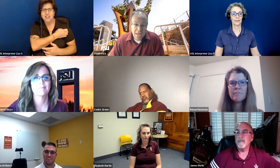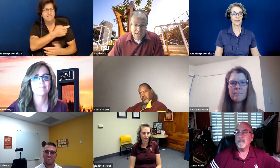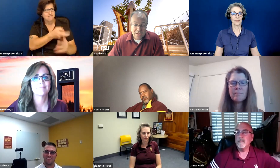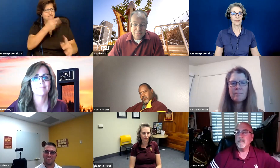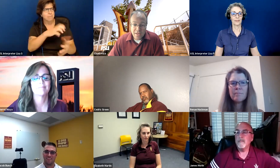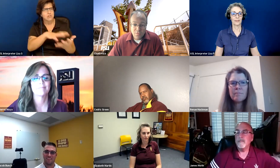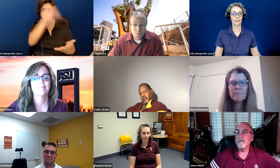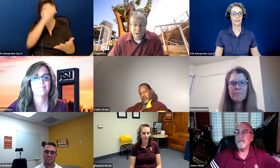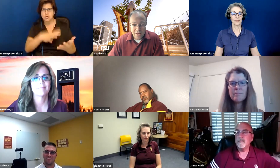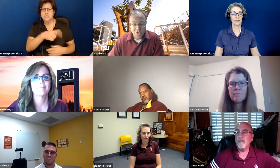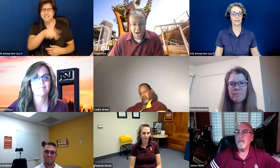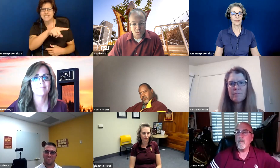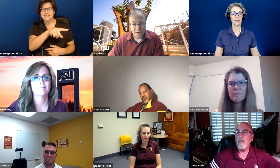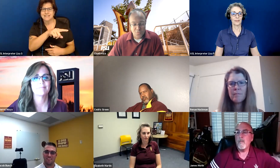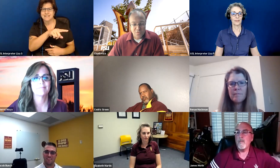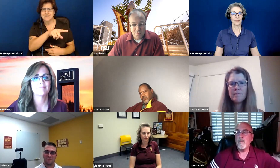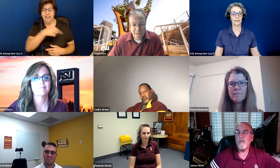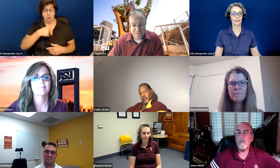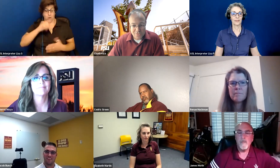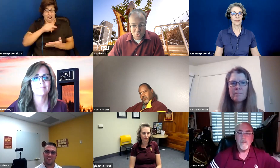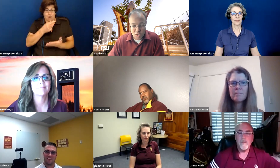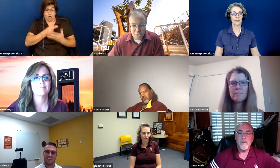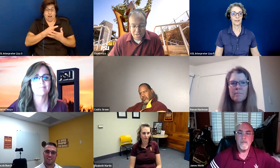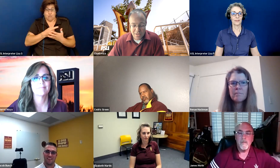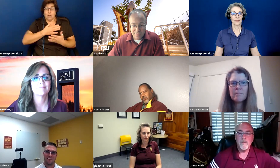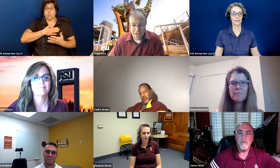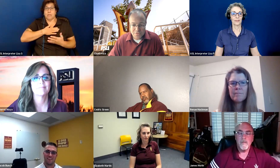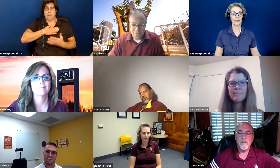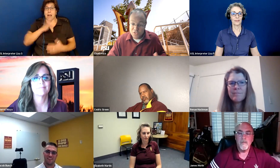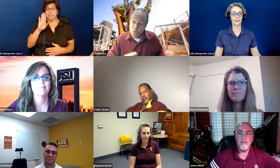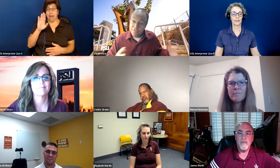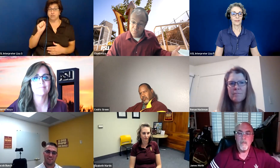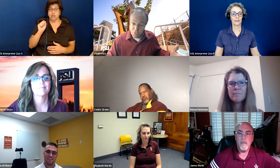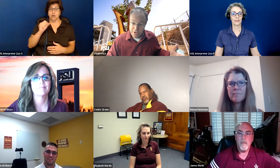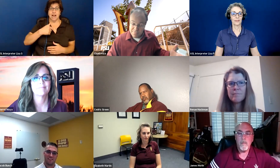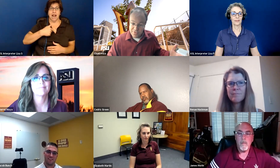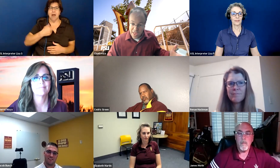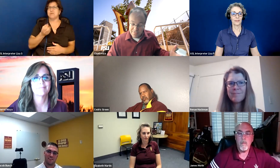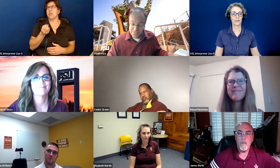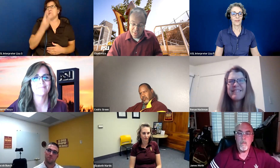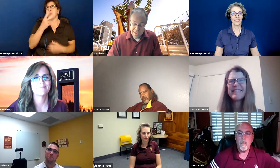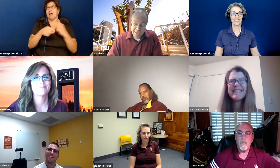And when I graduated with my bachelor's degree, I was on the 12 year program for that.